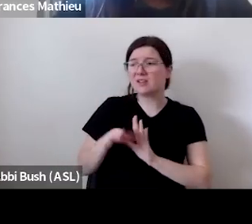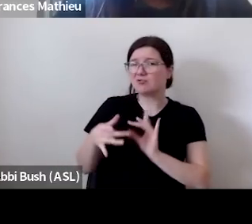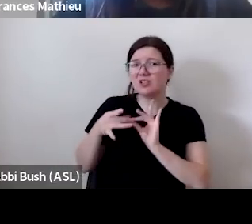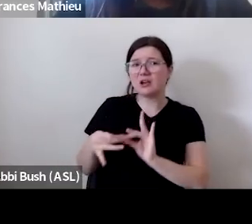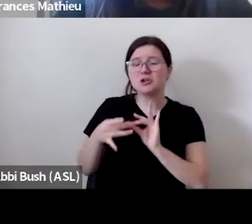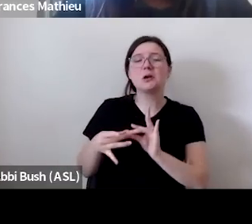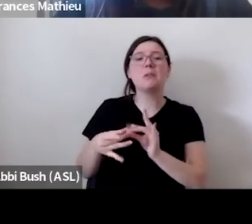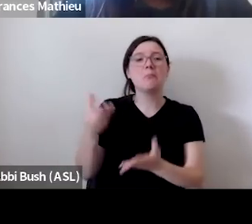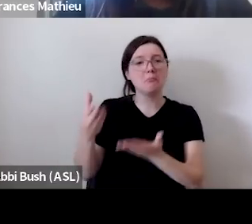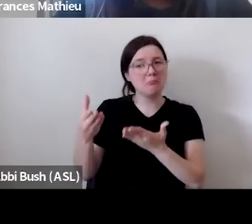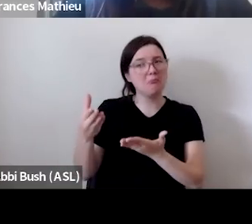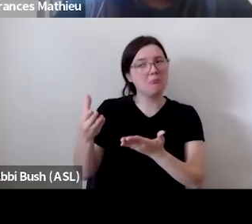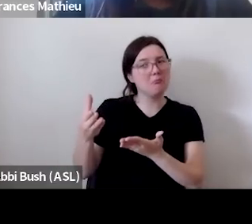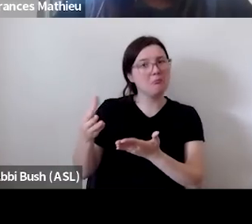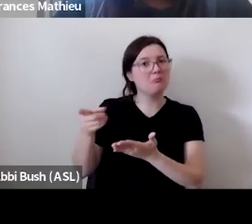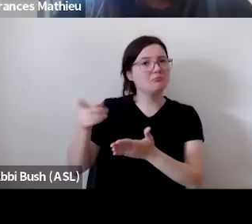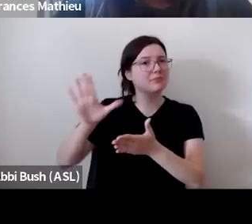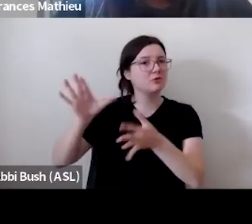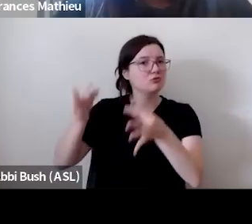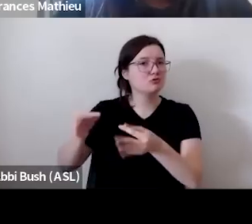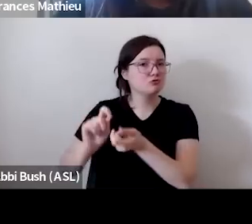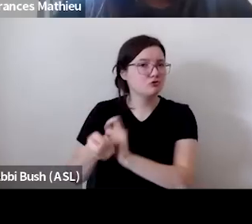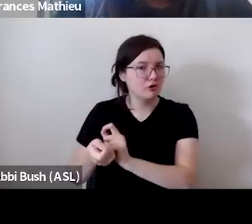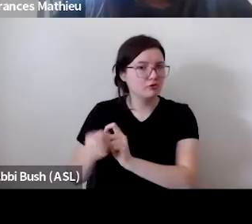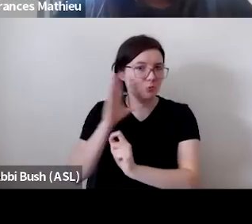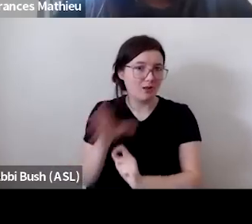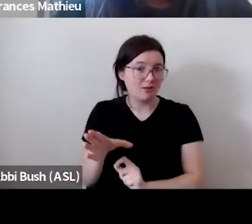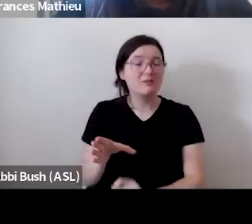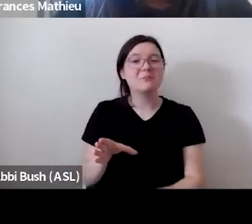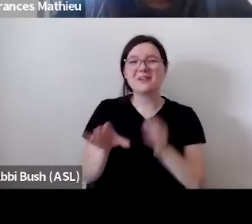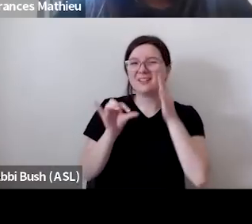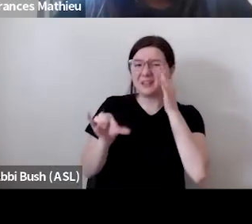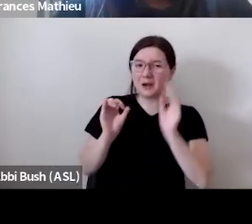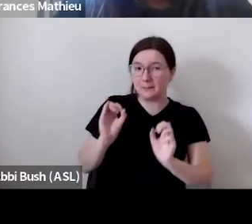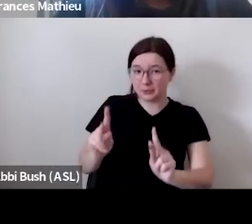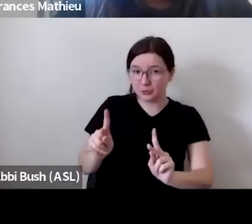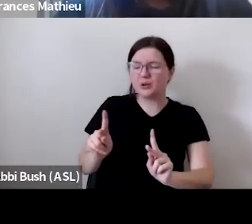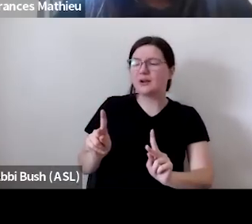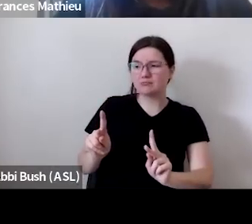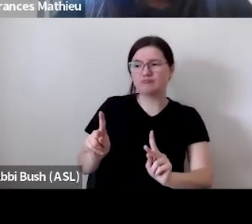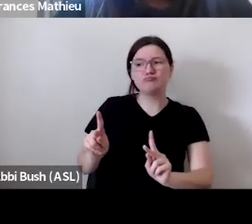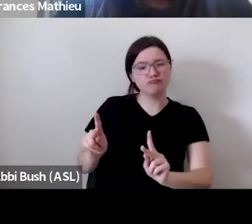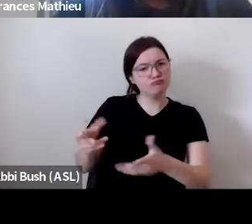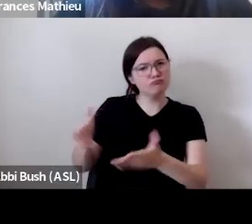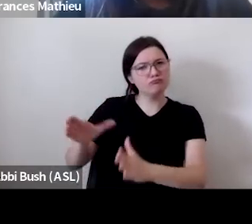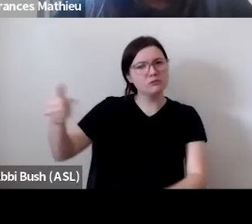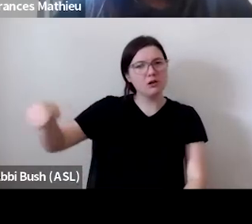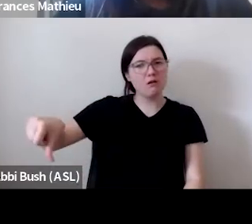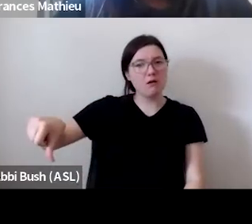but giving them the opportunity to decline and hearing that no and not forcing them into a situation can go a